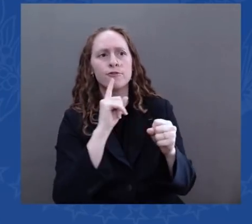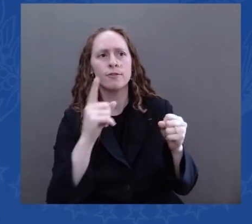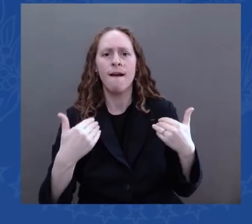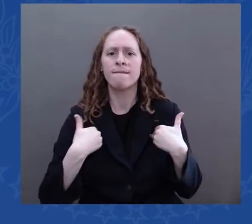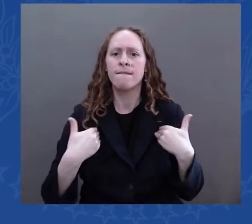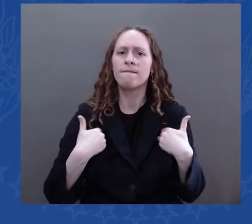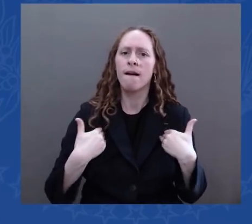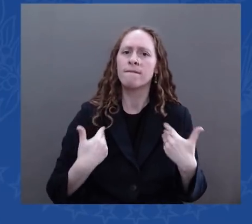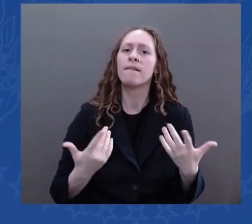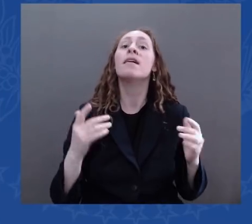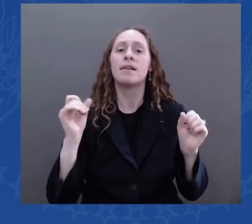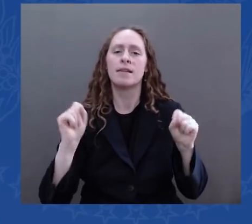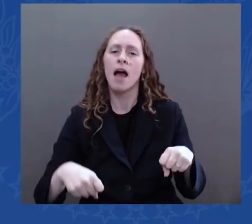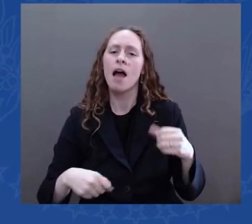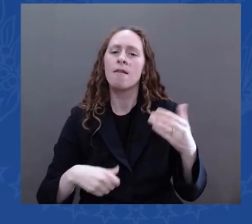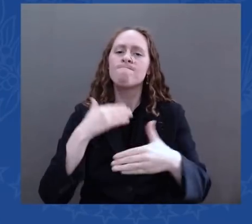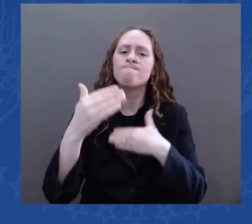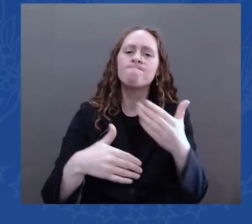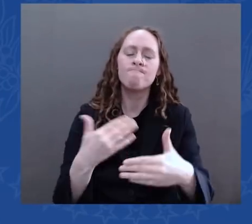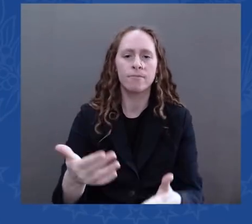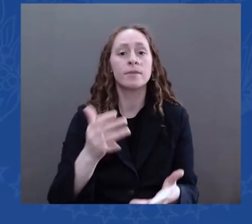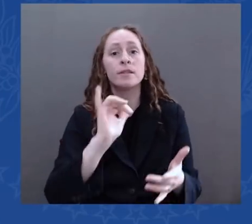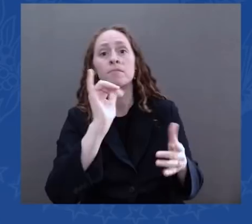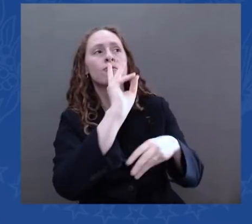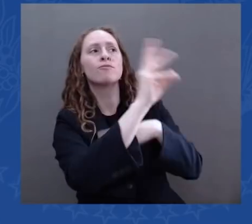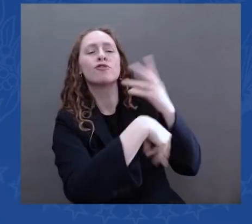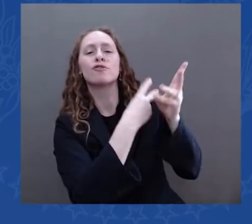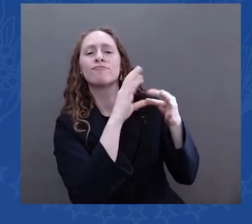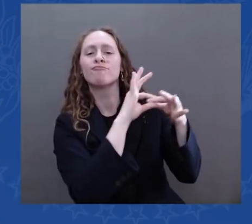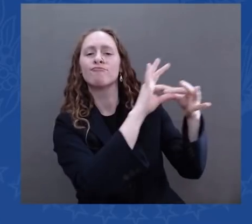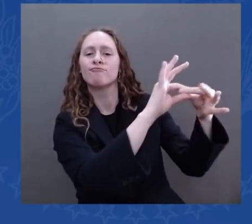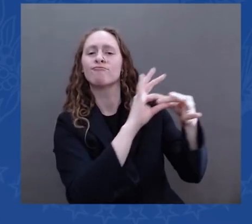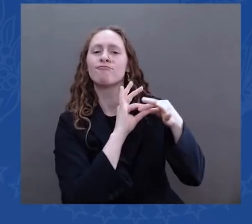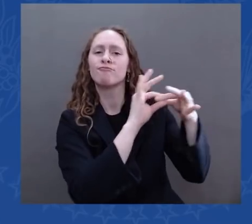what I call "building a better America." Let's provide universal preschool,